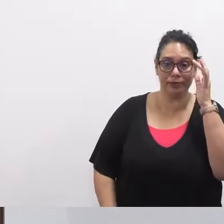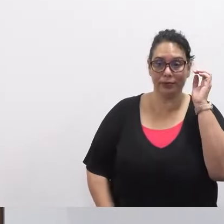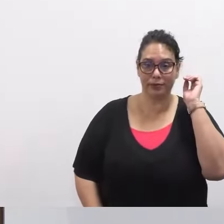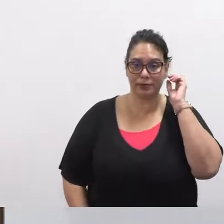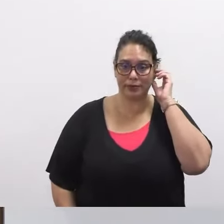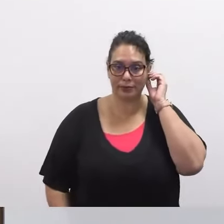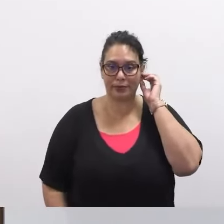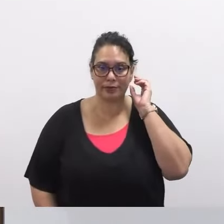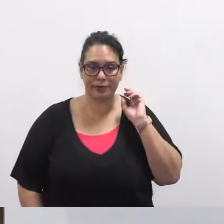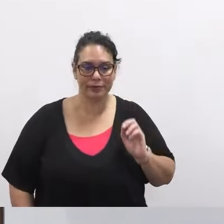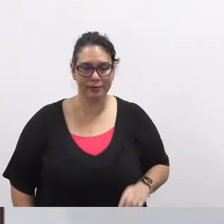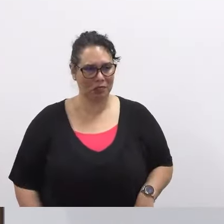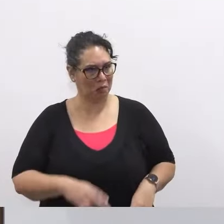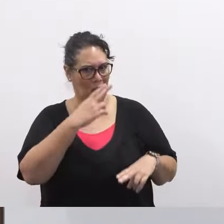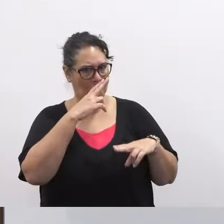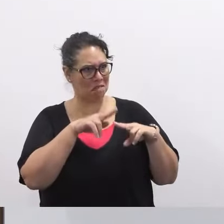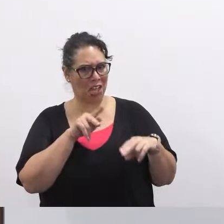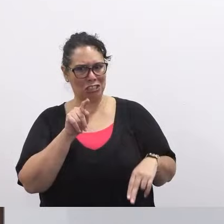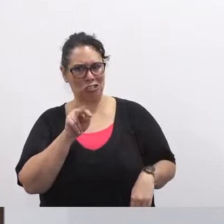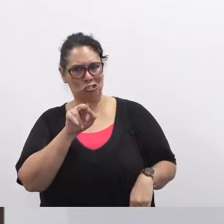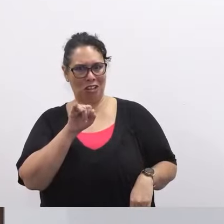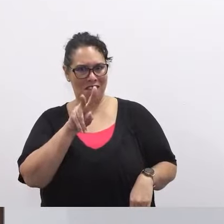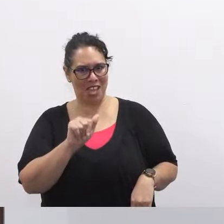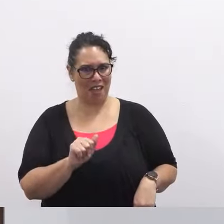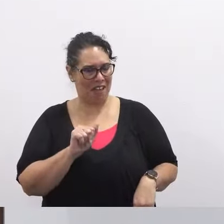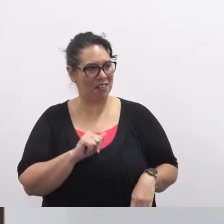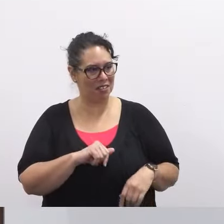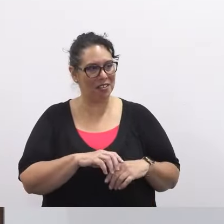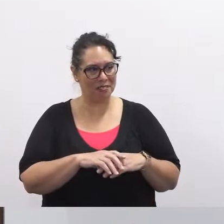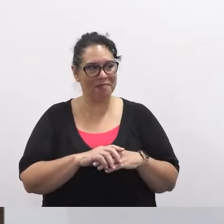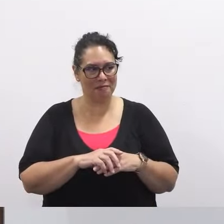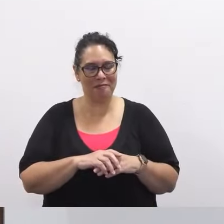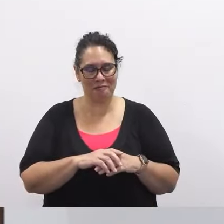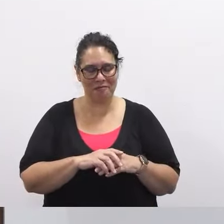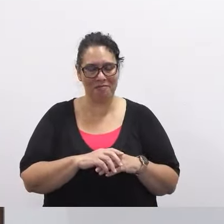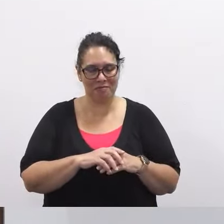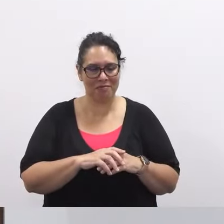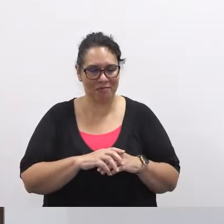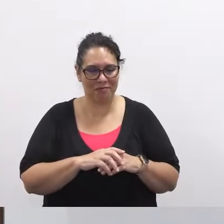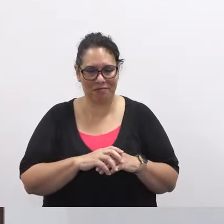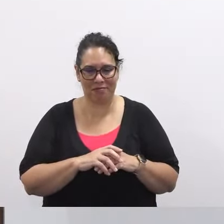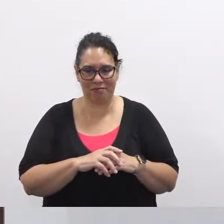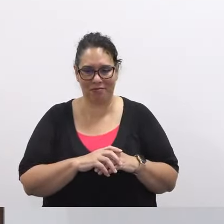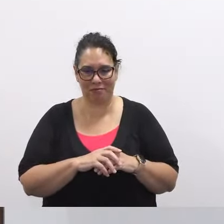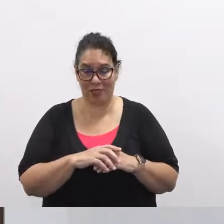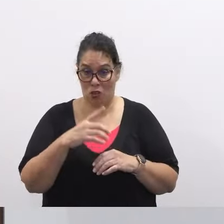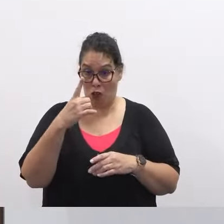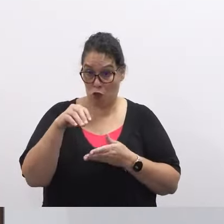Fun trivia on that. Yeah. And for the record, if you will,